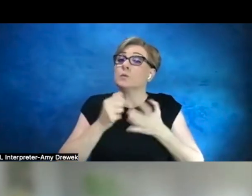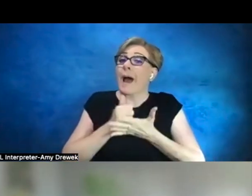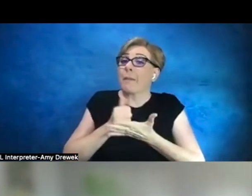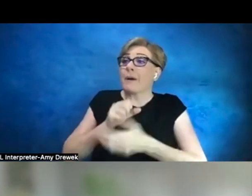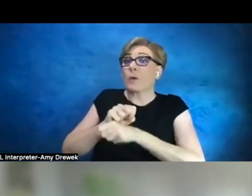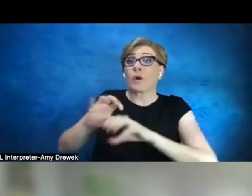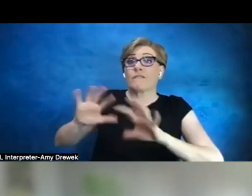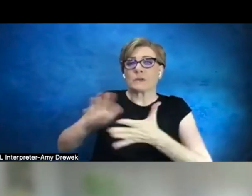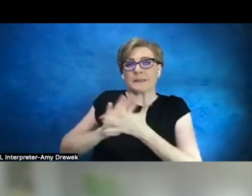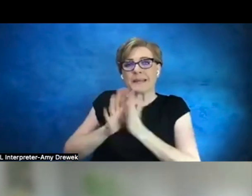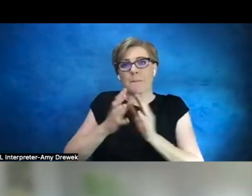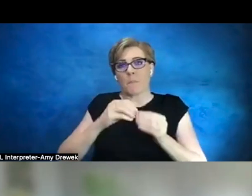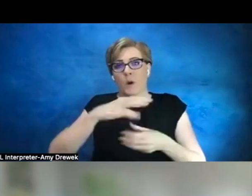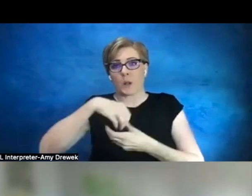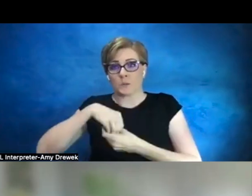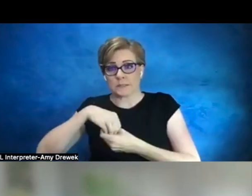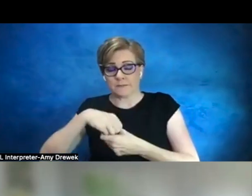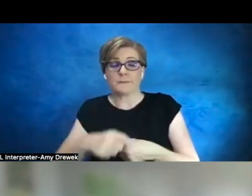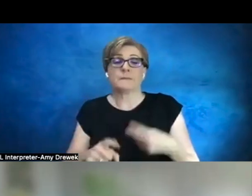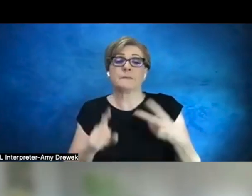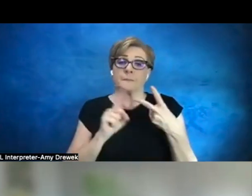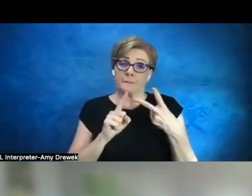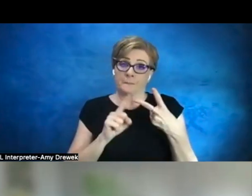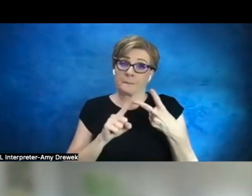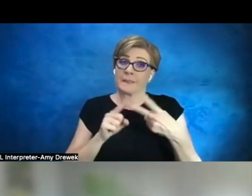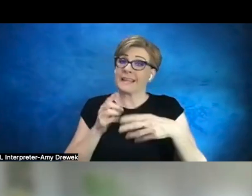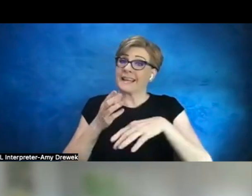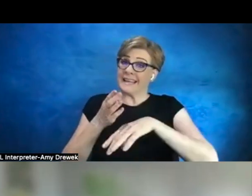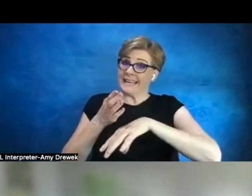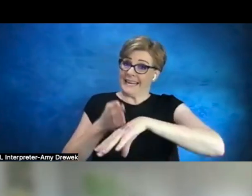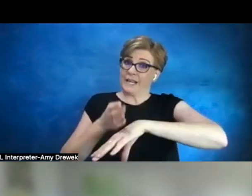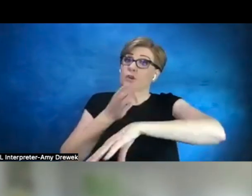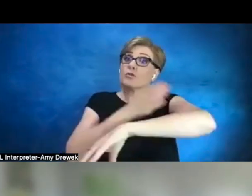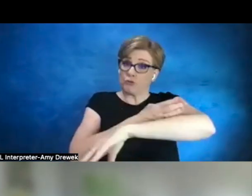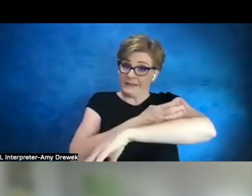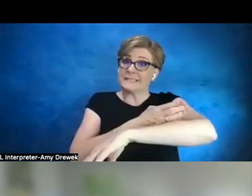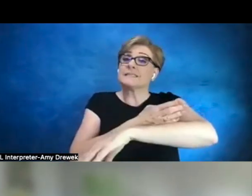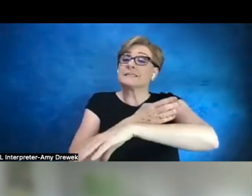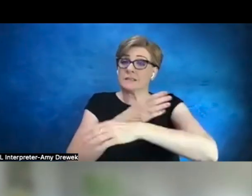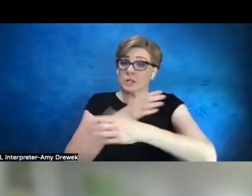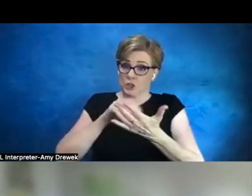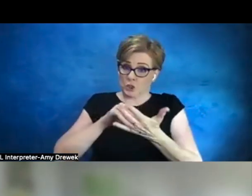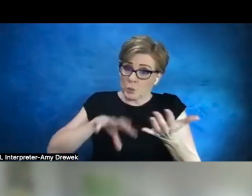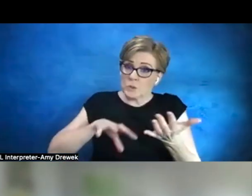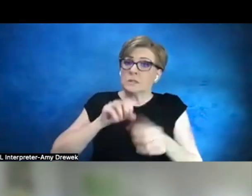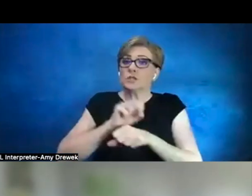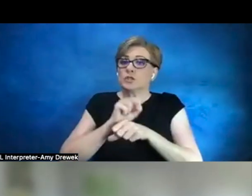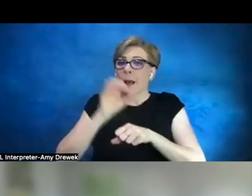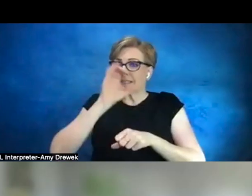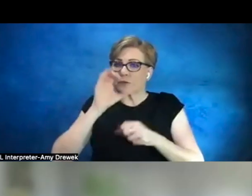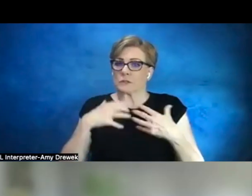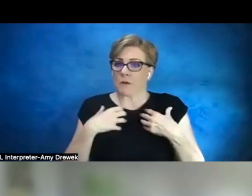The second goal is to increase confidence among students and job seekers with disabilities.